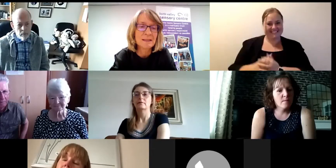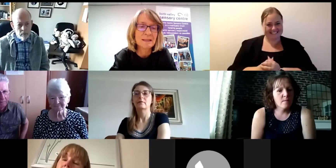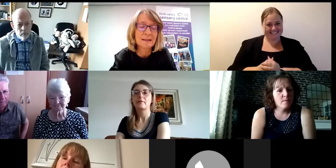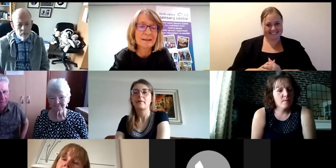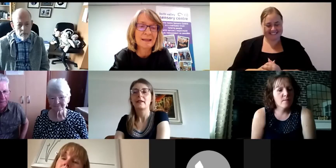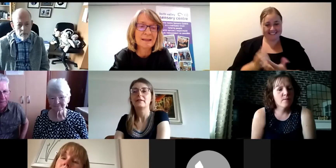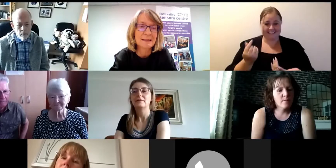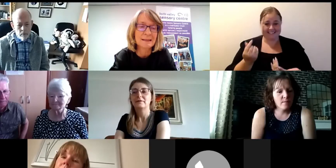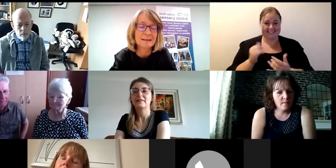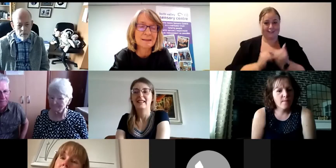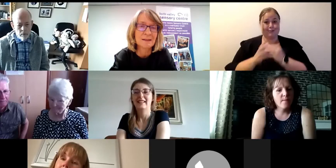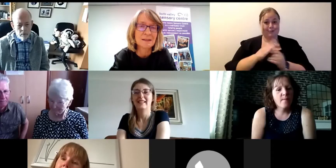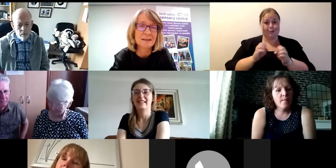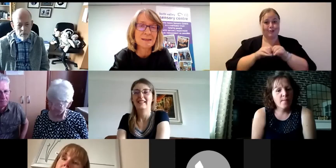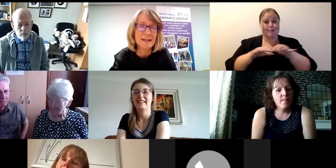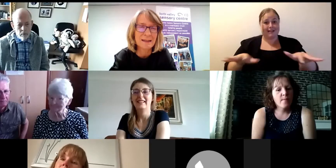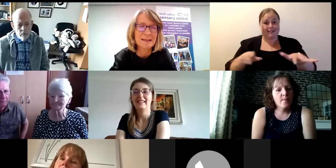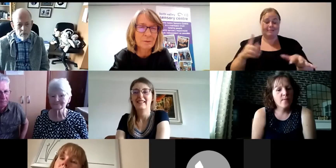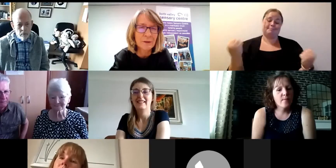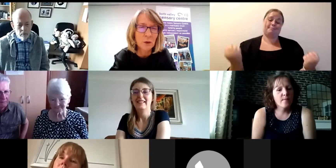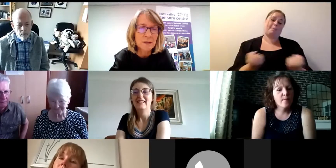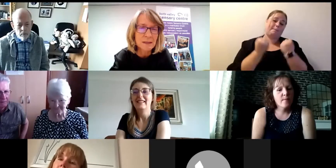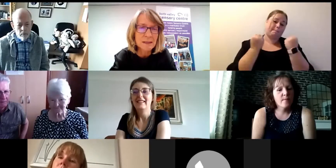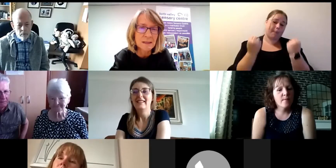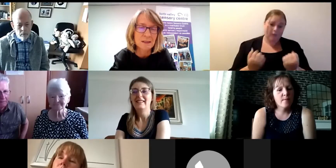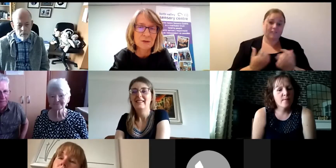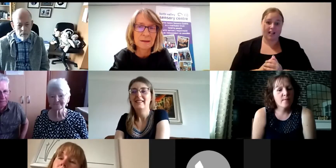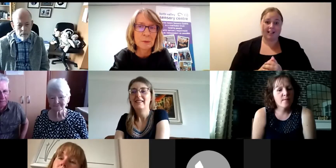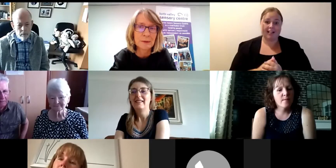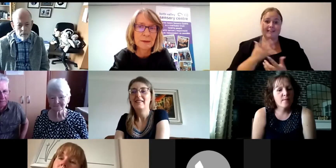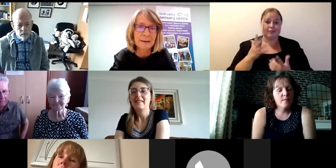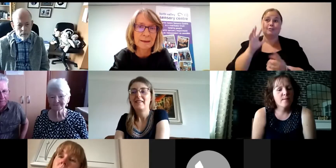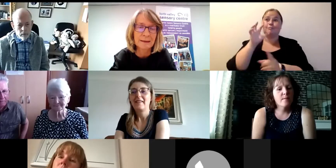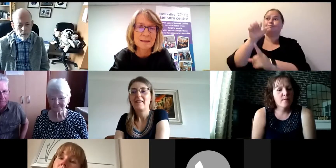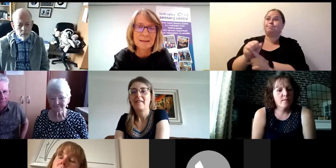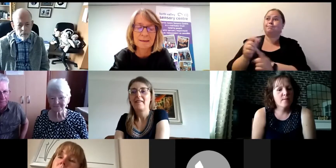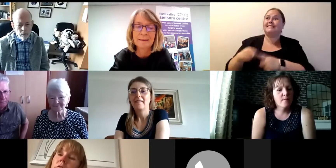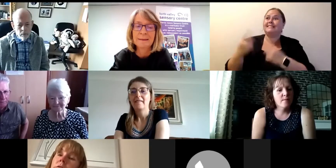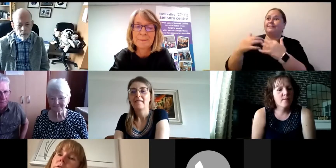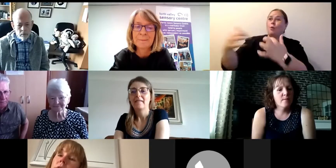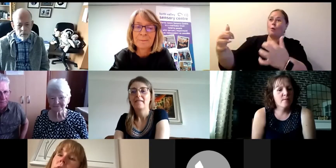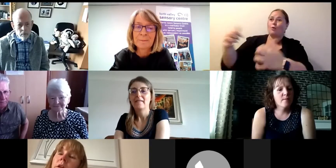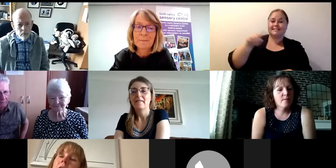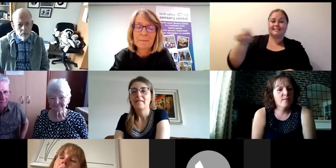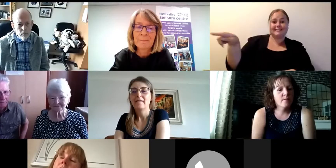media and getting a different audience is really important I think isn't it?